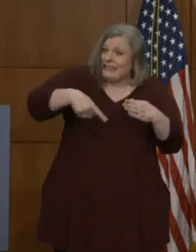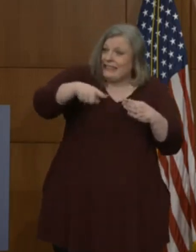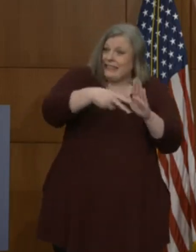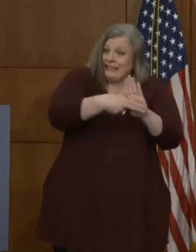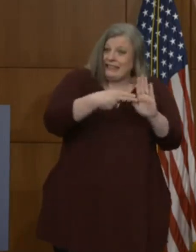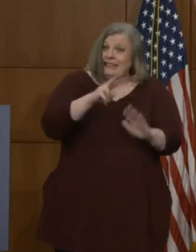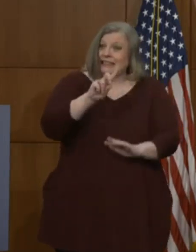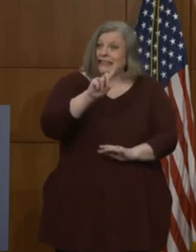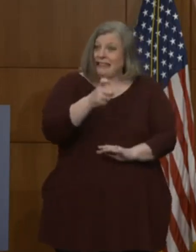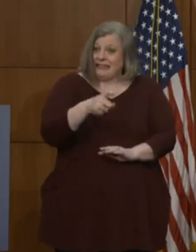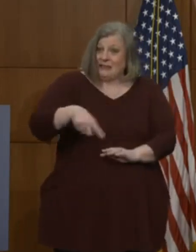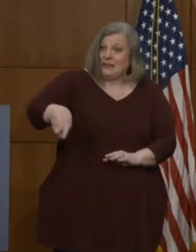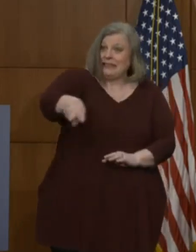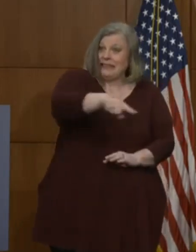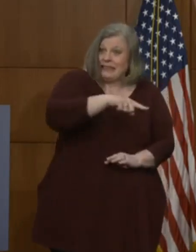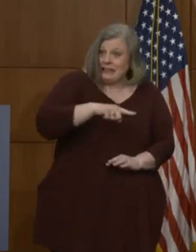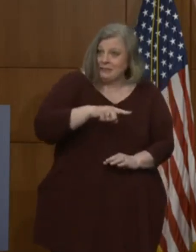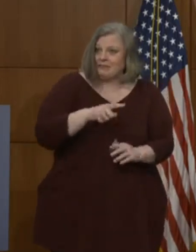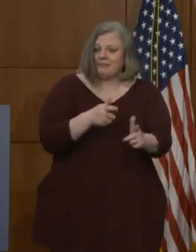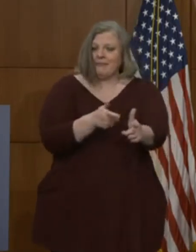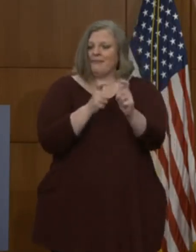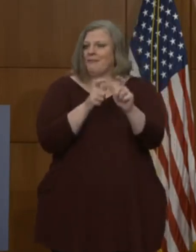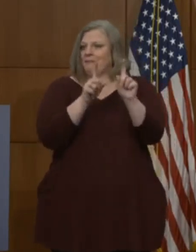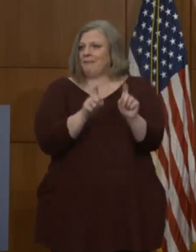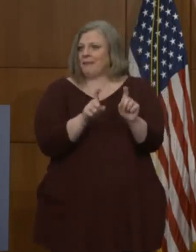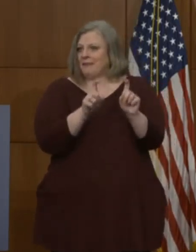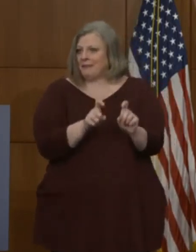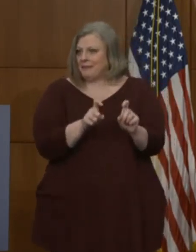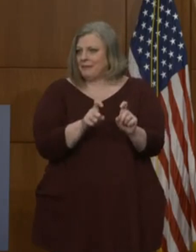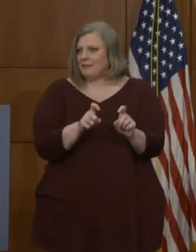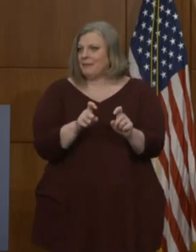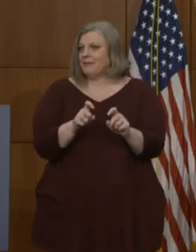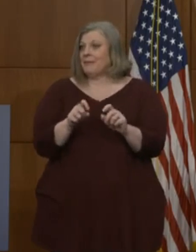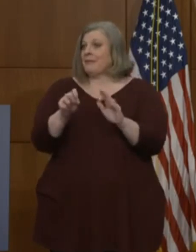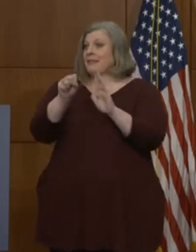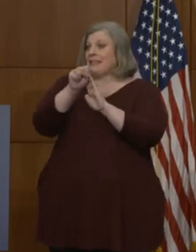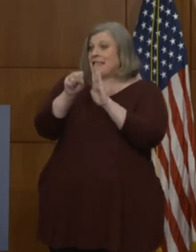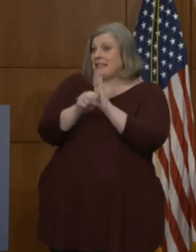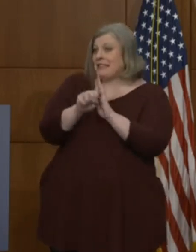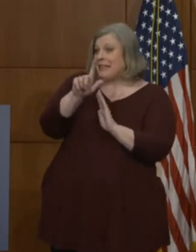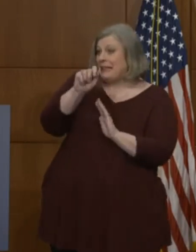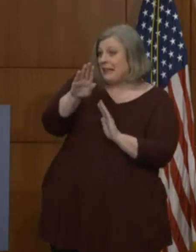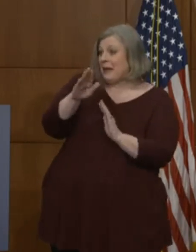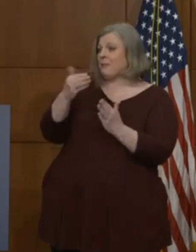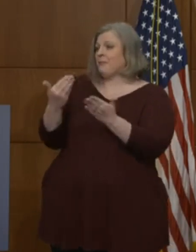THAT’S WHERE WE- FOCUS. YES GETTING THEM DIAGNOSE WITH A GETTING THEM DIAGNOSE WITH A ARE A RELATIVELY RAPID TEST